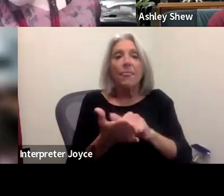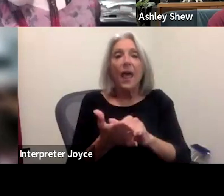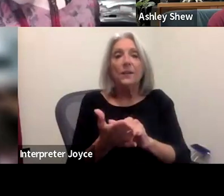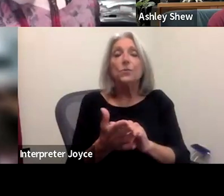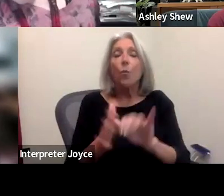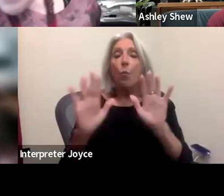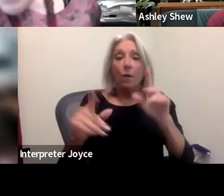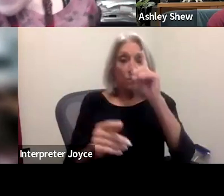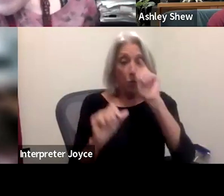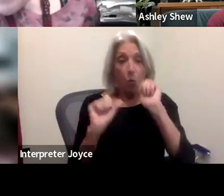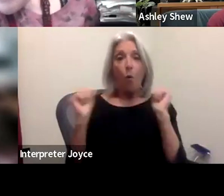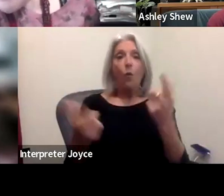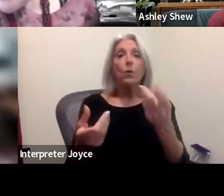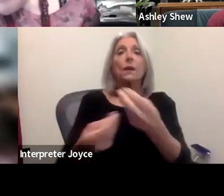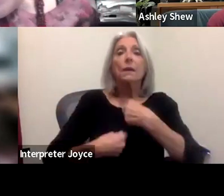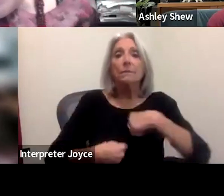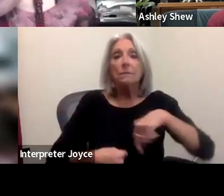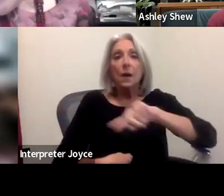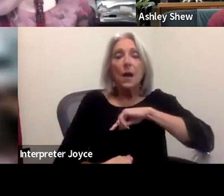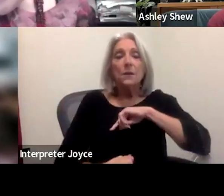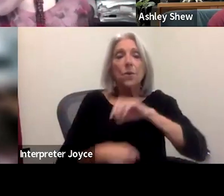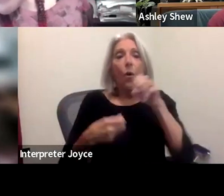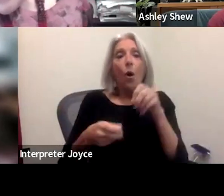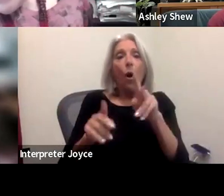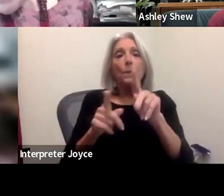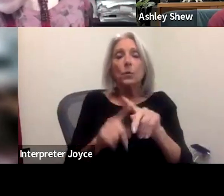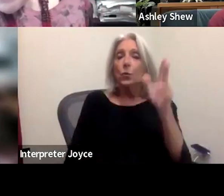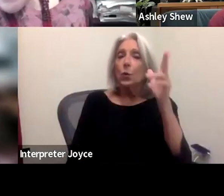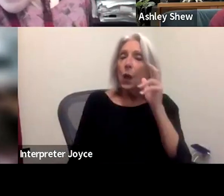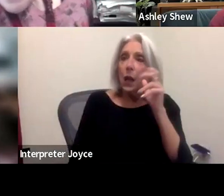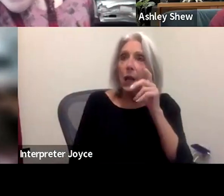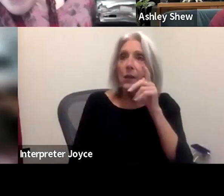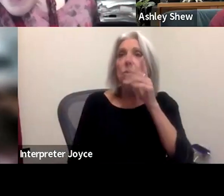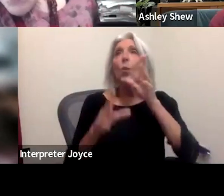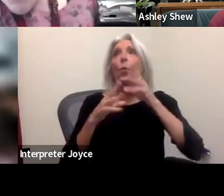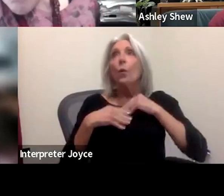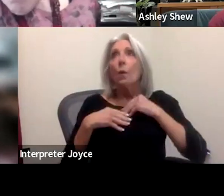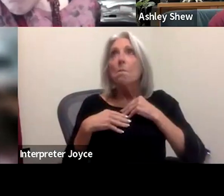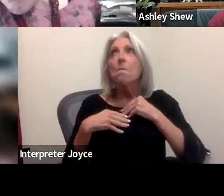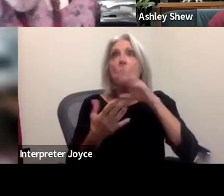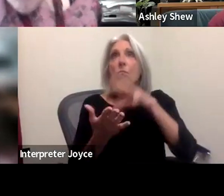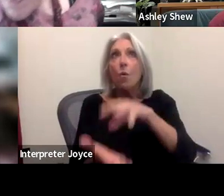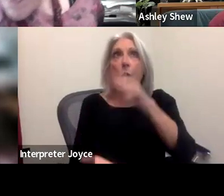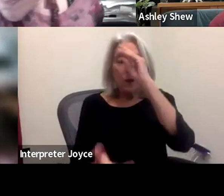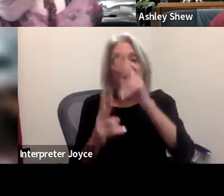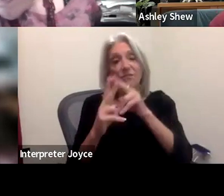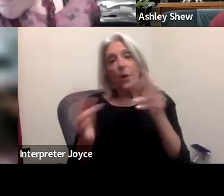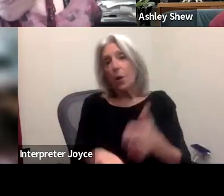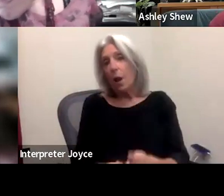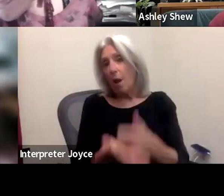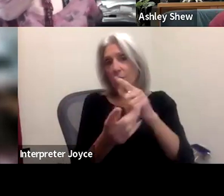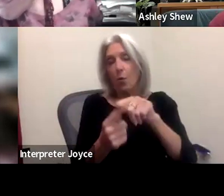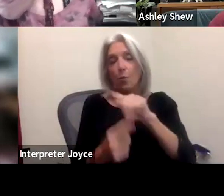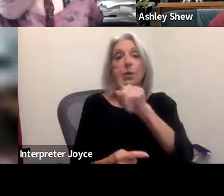It gives us all an opportunity to listen and absorb and learn. It's really helpful when you have any kind of interpretation